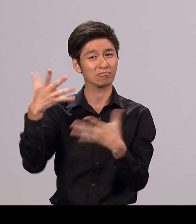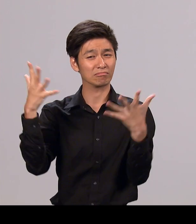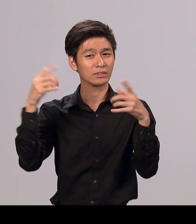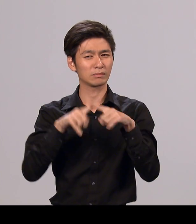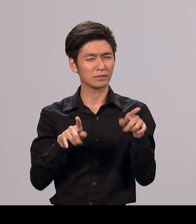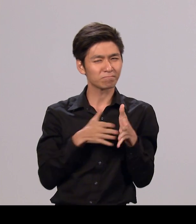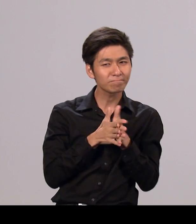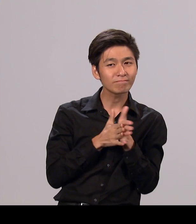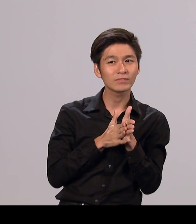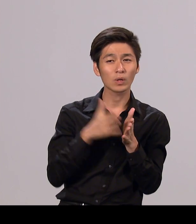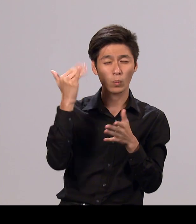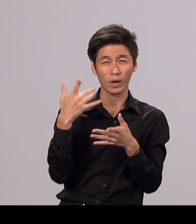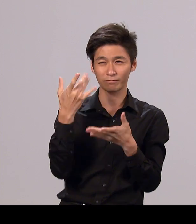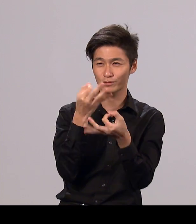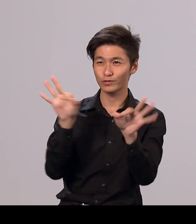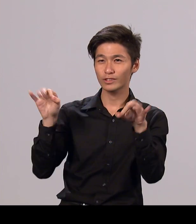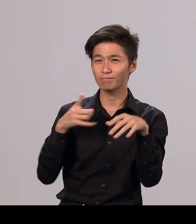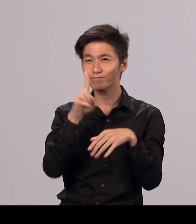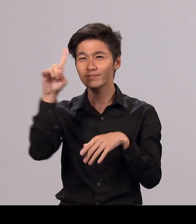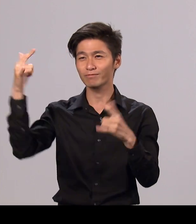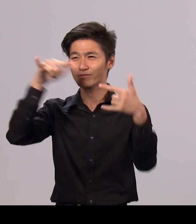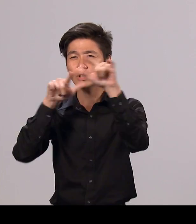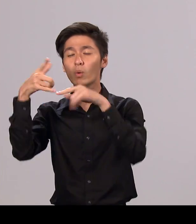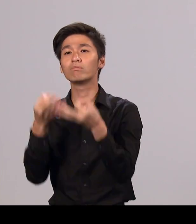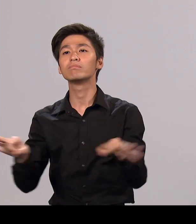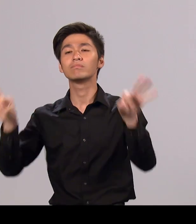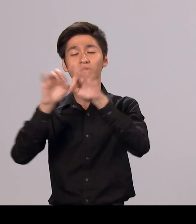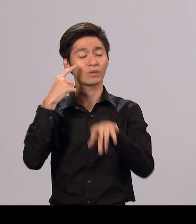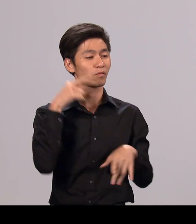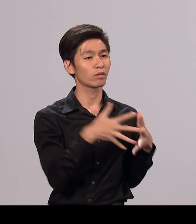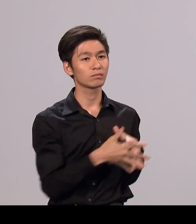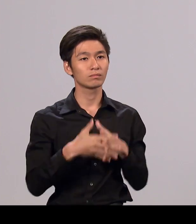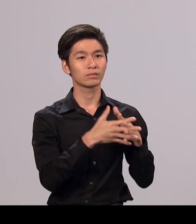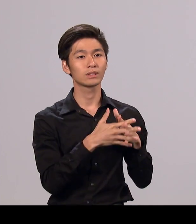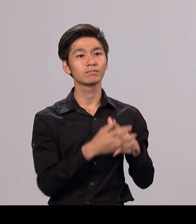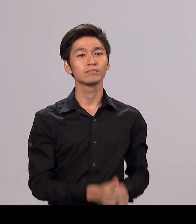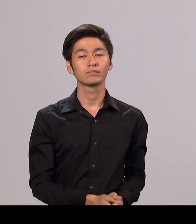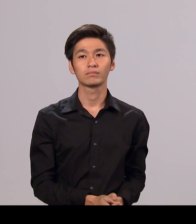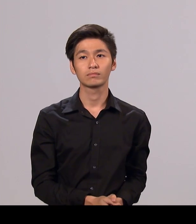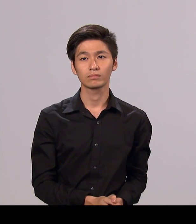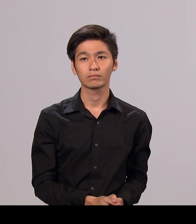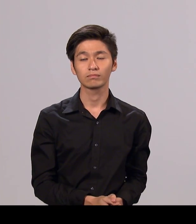because freedom of navigation and overflight are very important to them, including through the South China Sea.